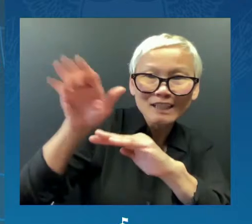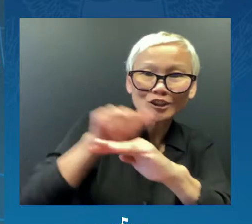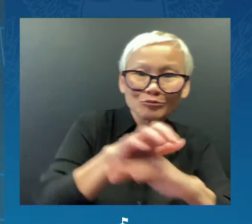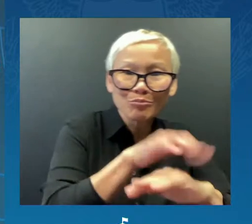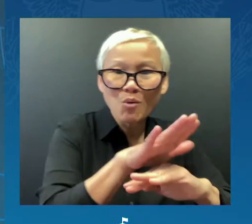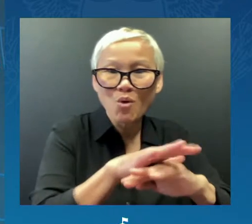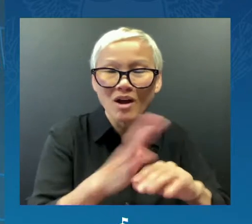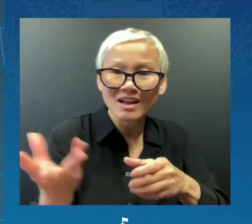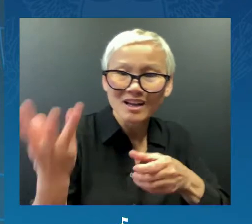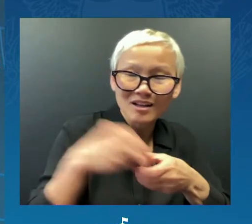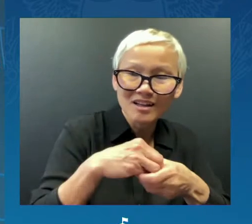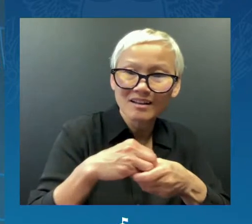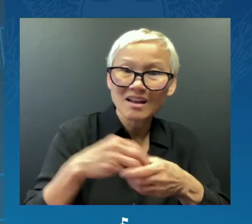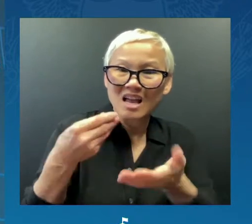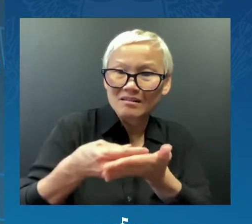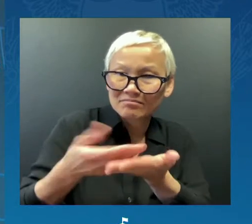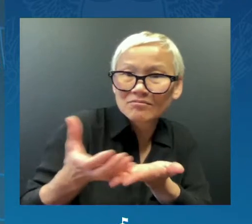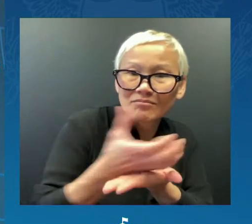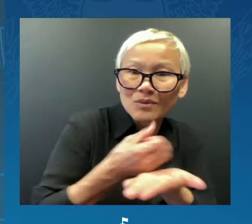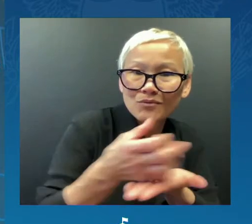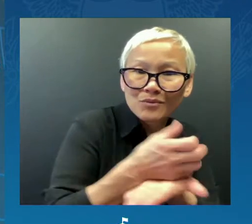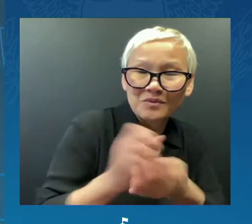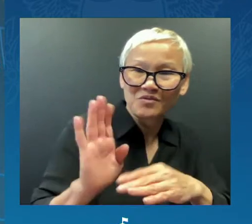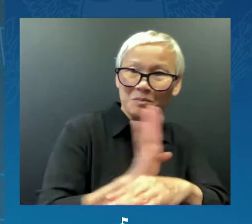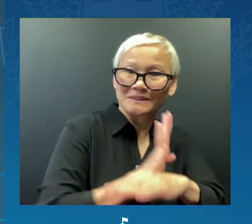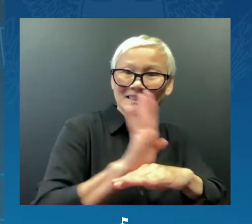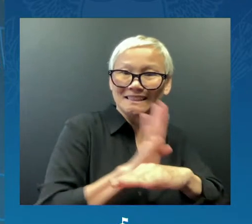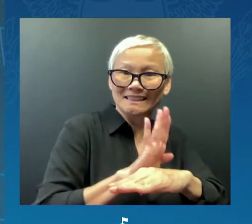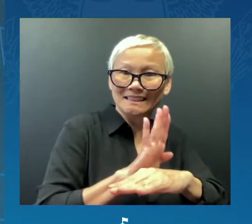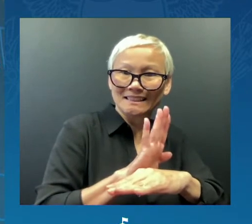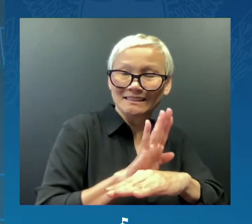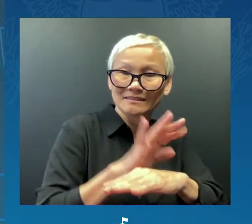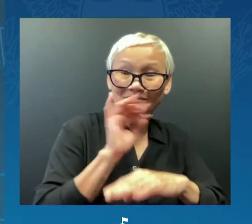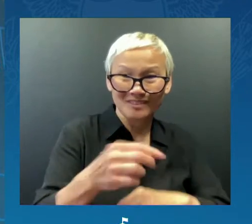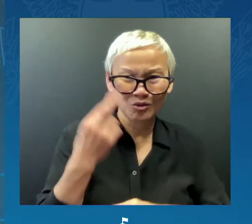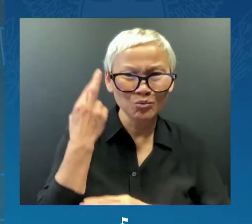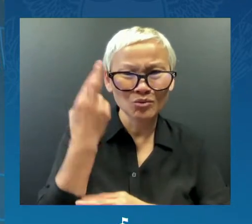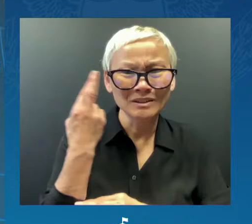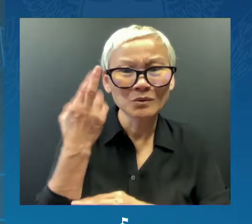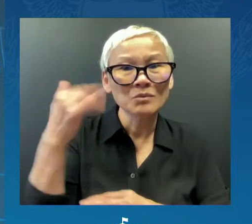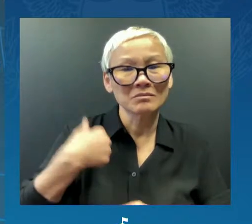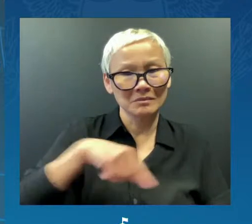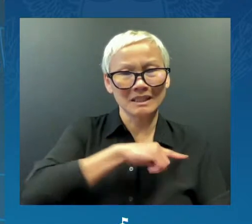And that is because we all here know, when you lift up the economic status of women,